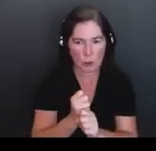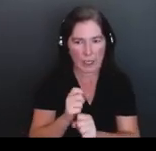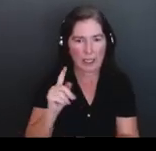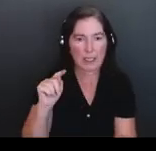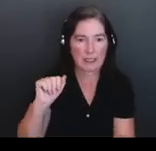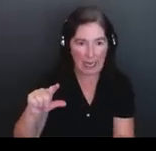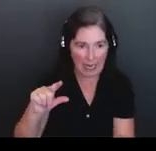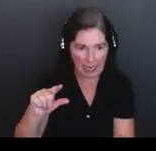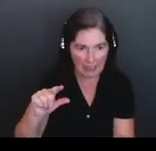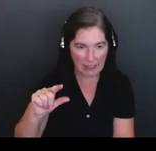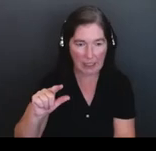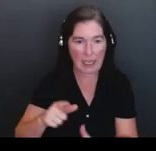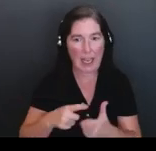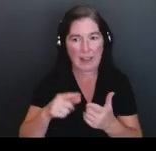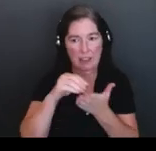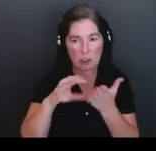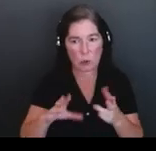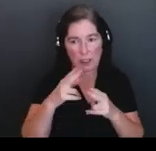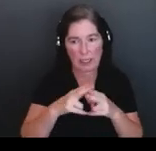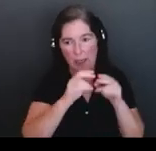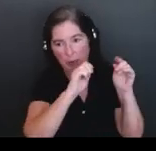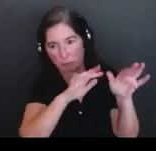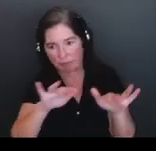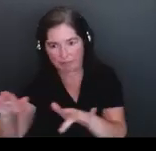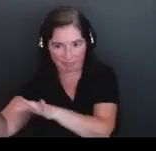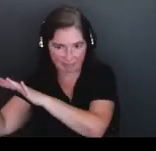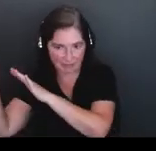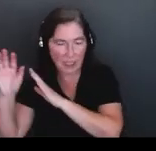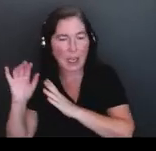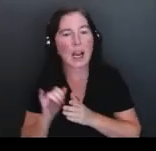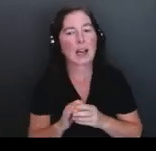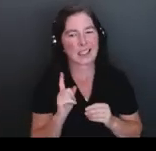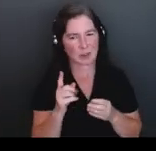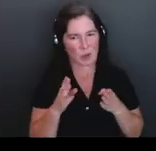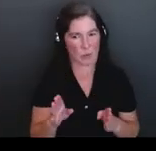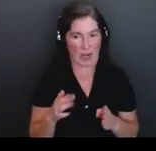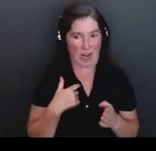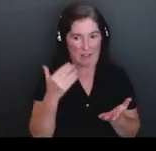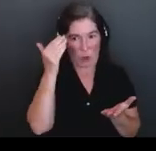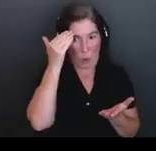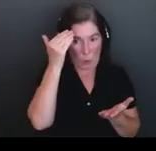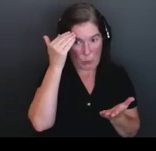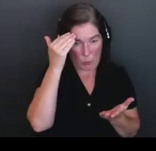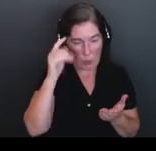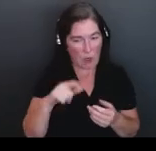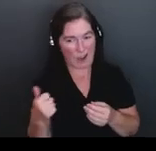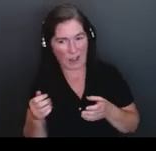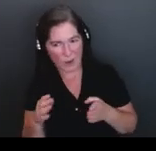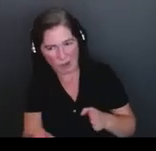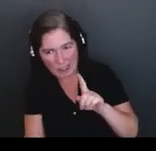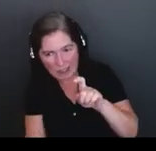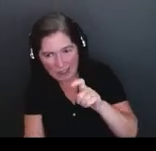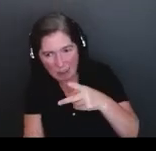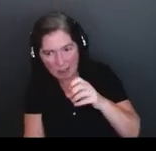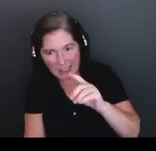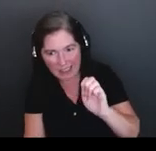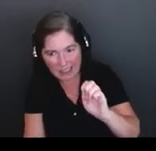a tag, manage tags, right from that button.